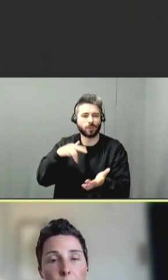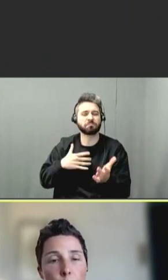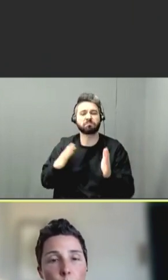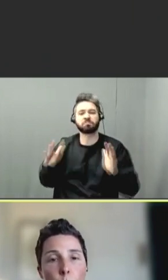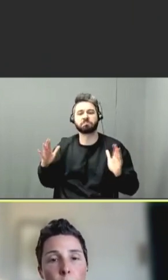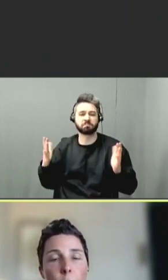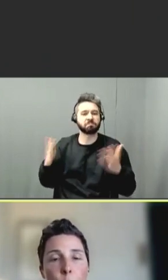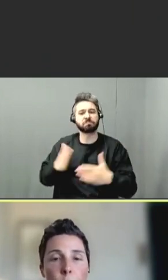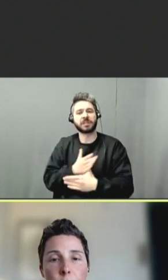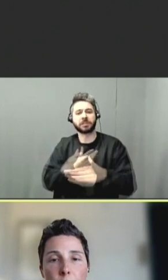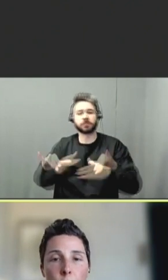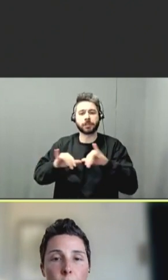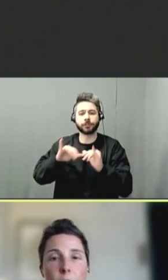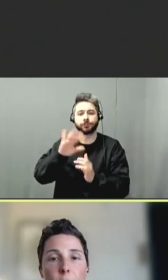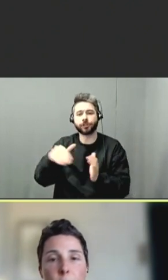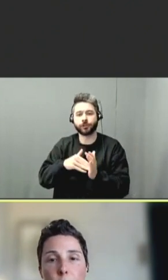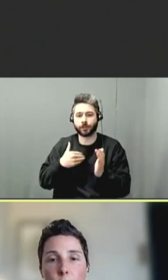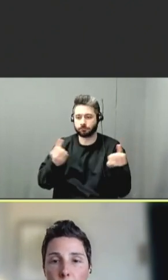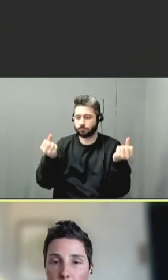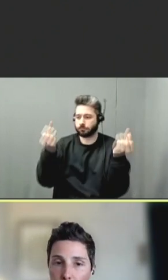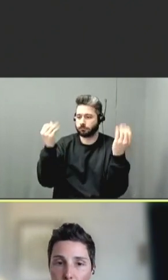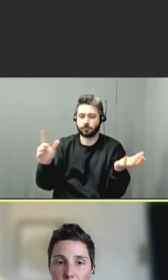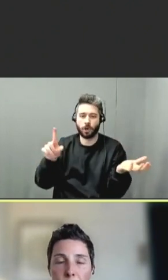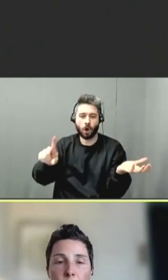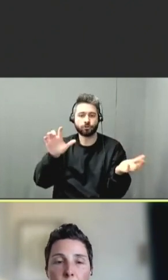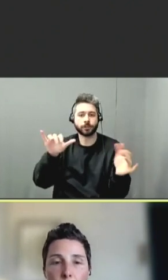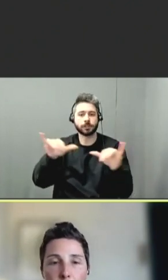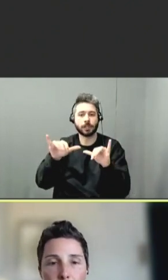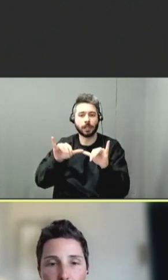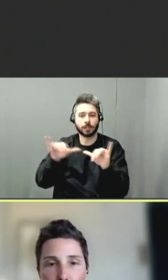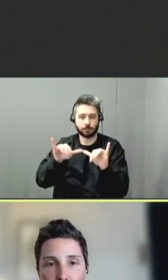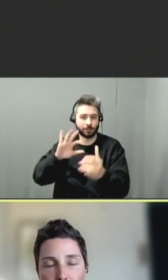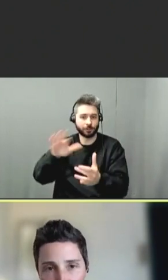and we're one of hundreds of centers like us across the country. Next slide, please.